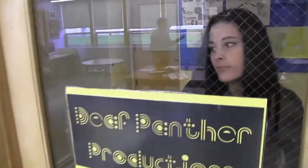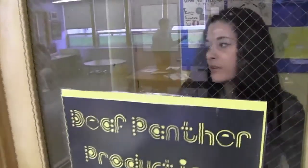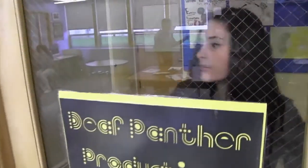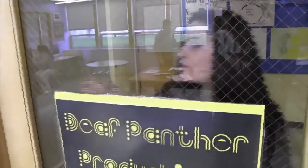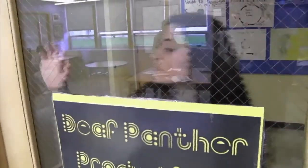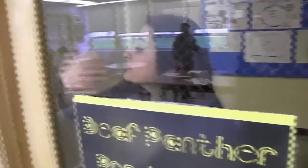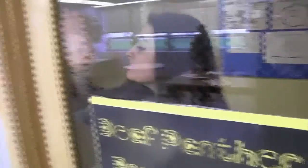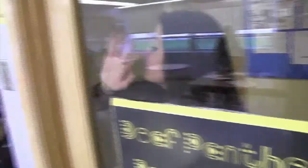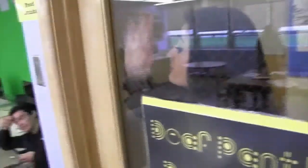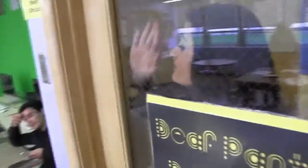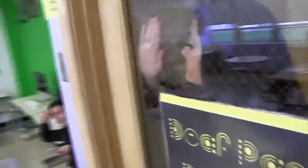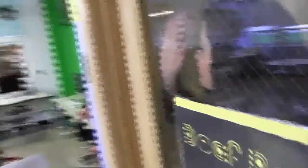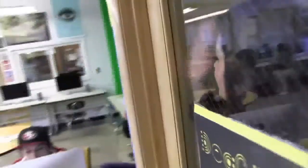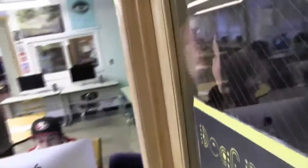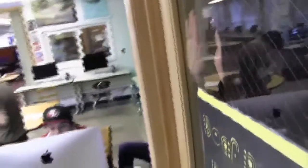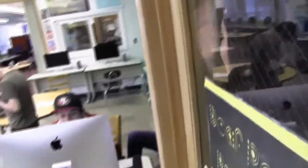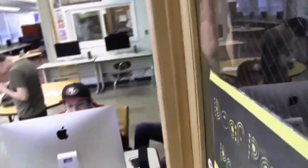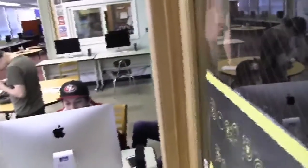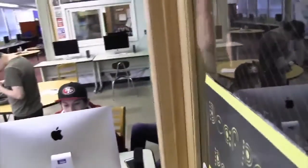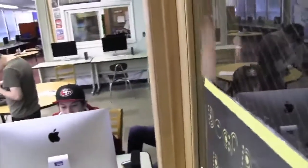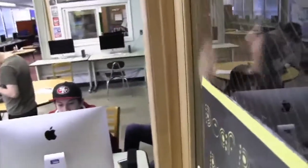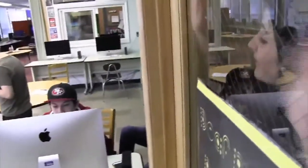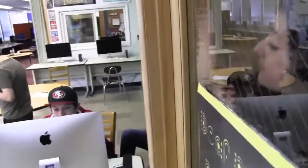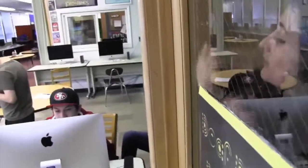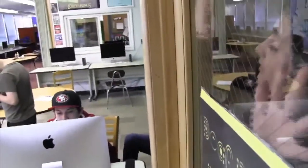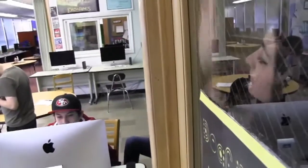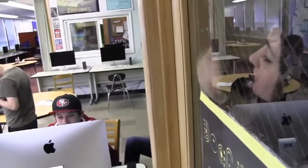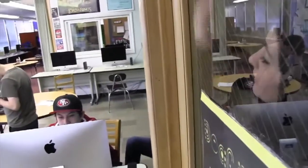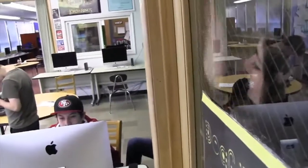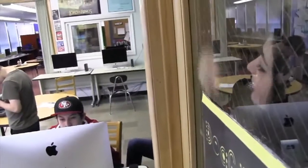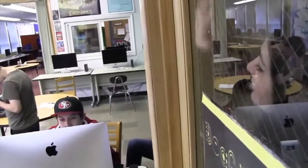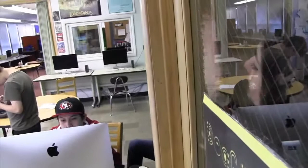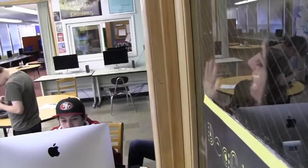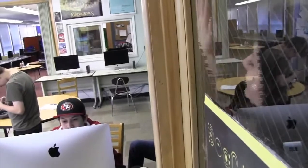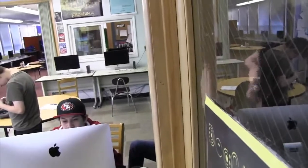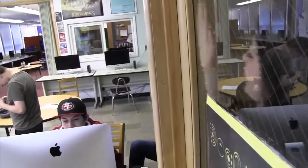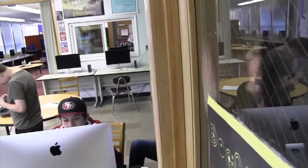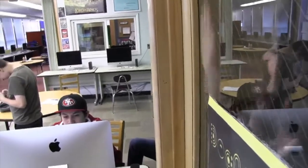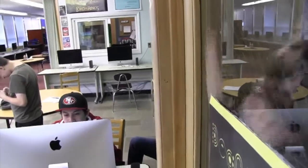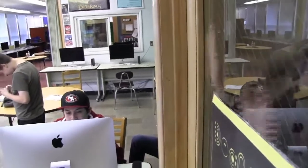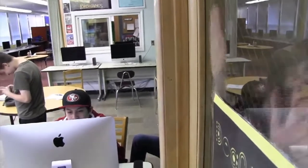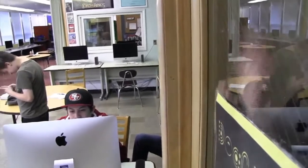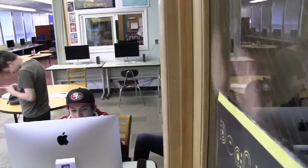Guys, hey!